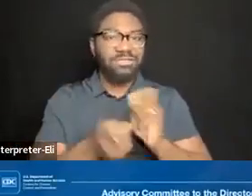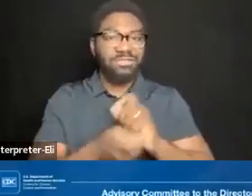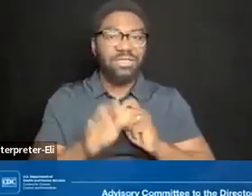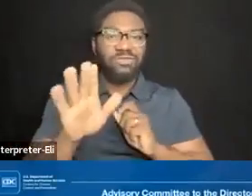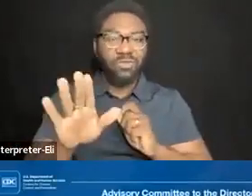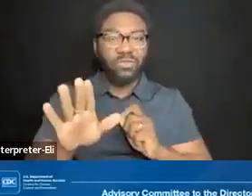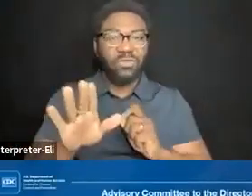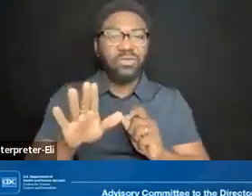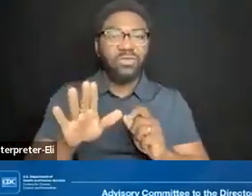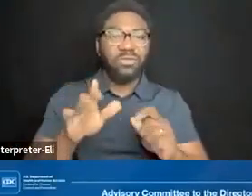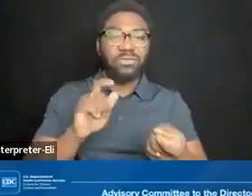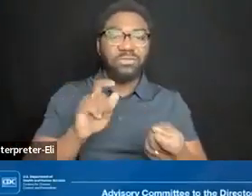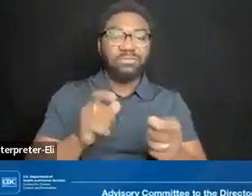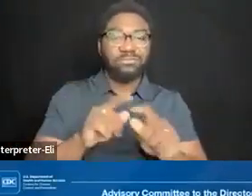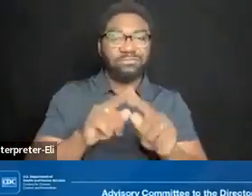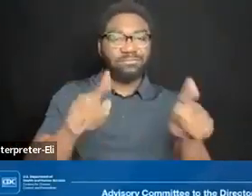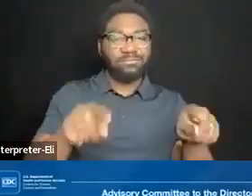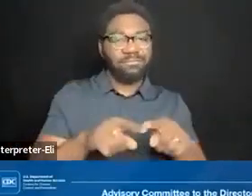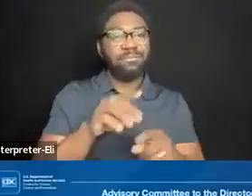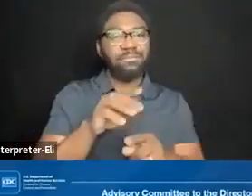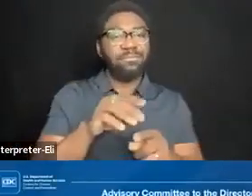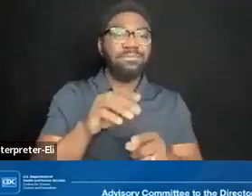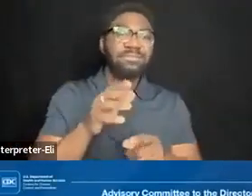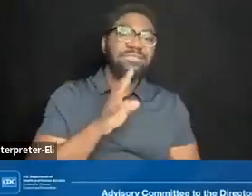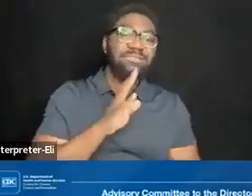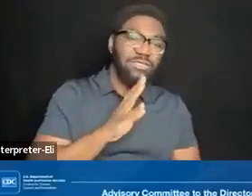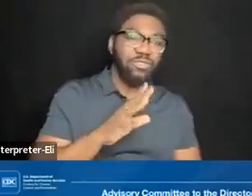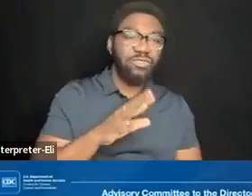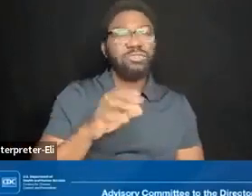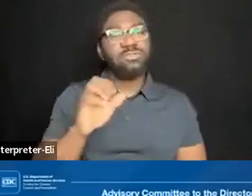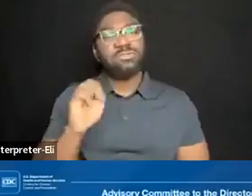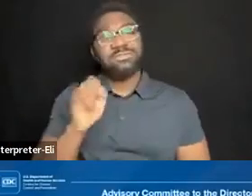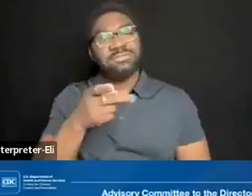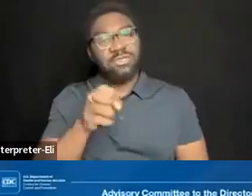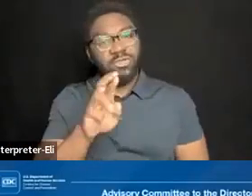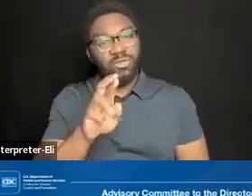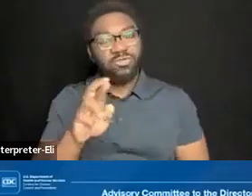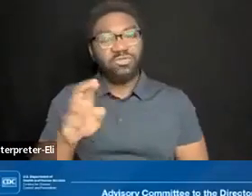from speaker mode to gallery, whatever works best for you. So we have a busy meeting today.